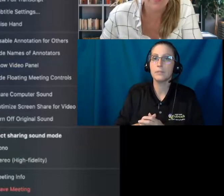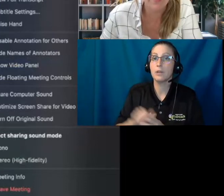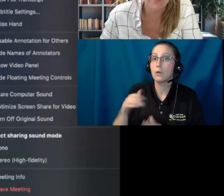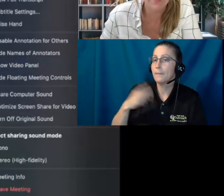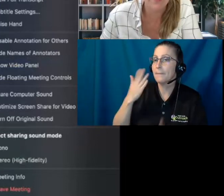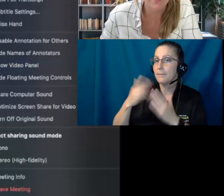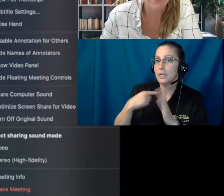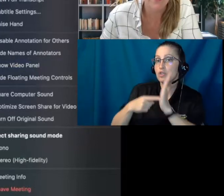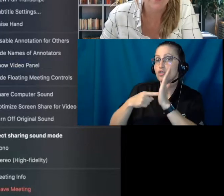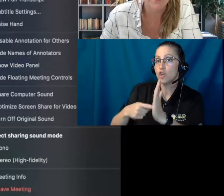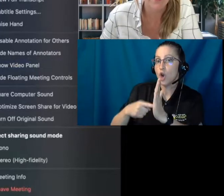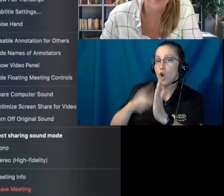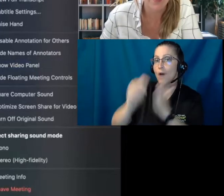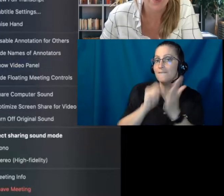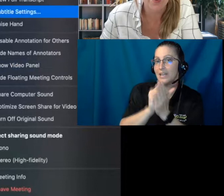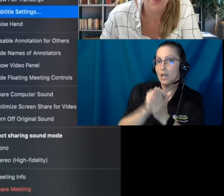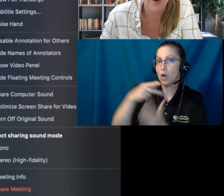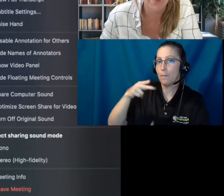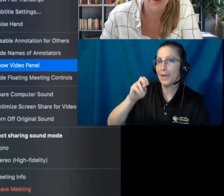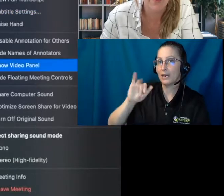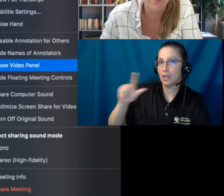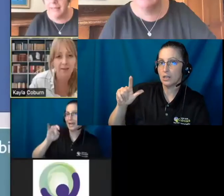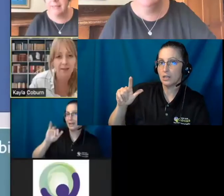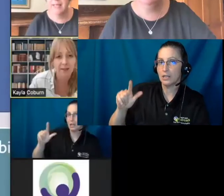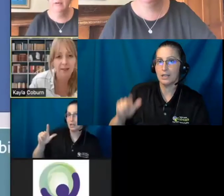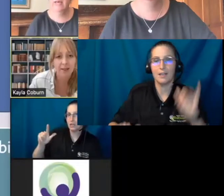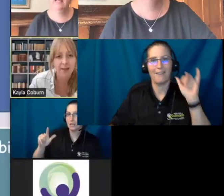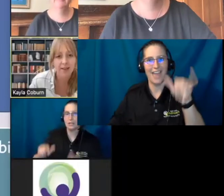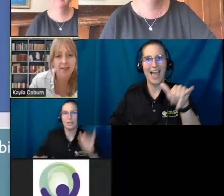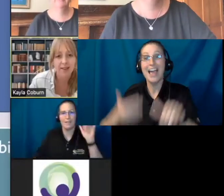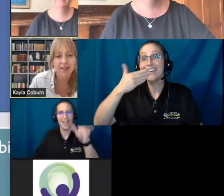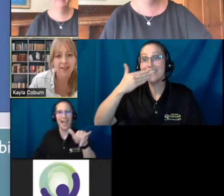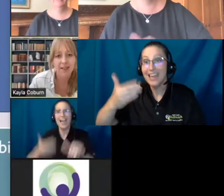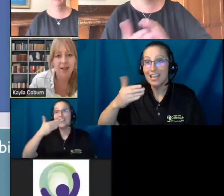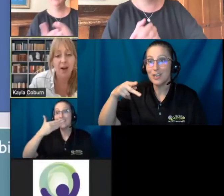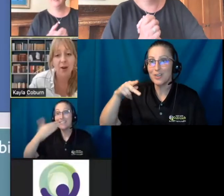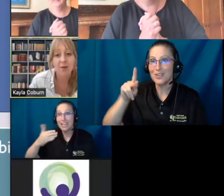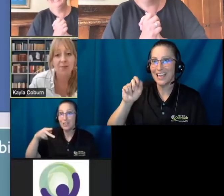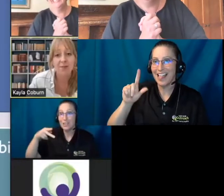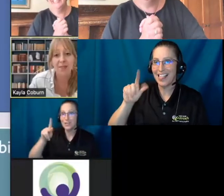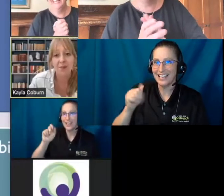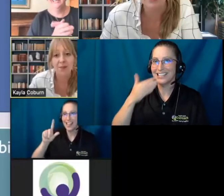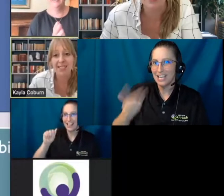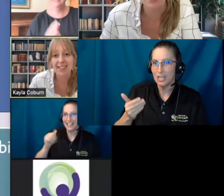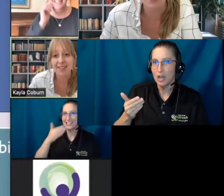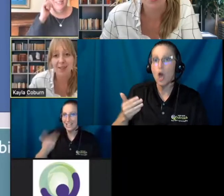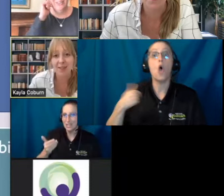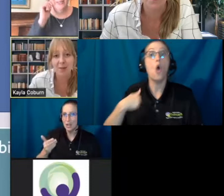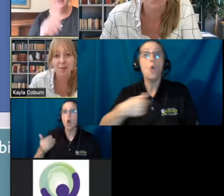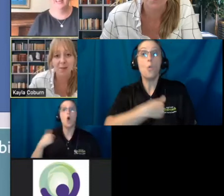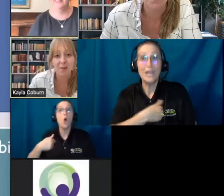Julie Maier: Thank you Kayla. There we go. Okay, here we go. We tech issues. Okay, so